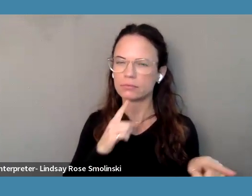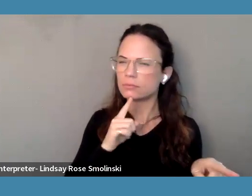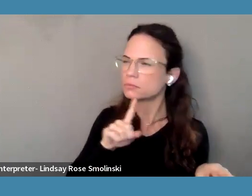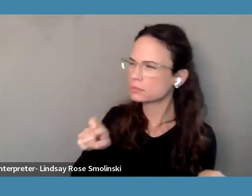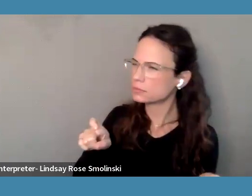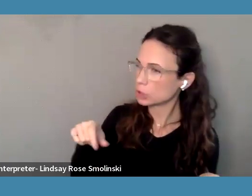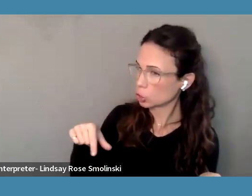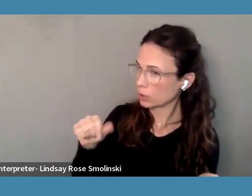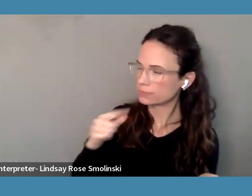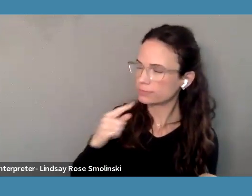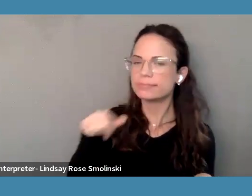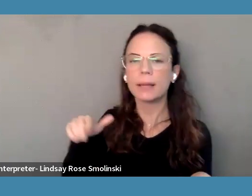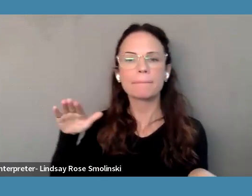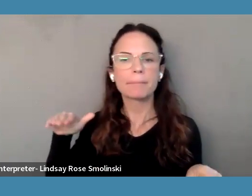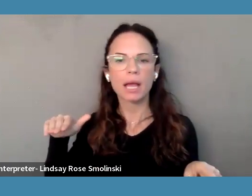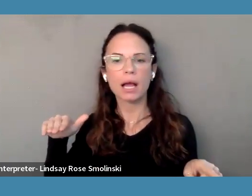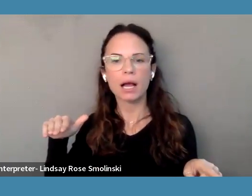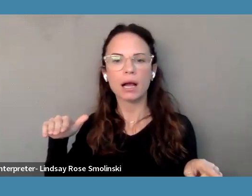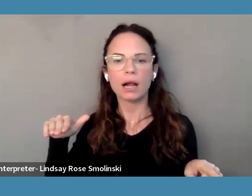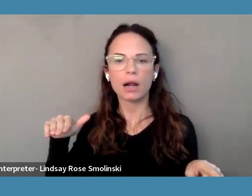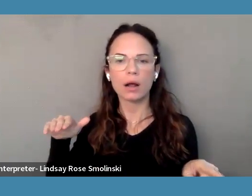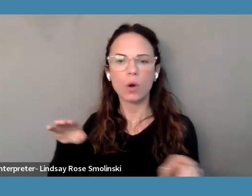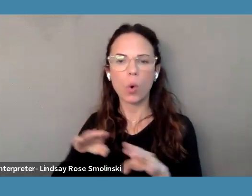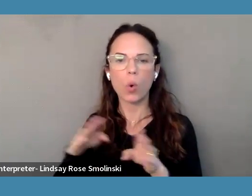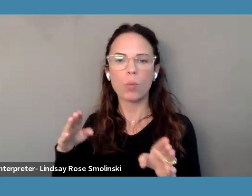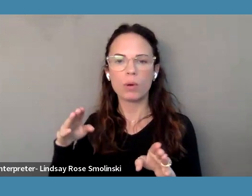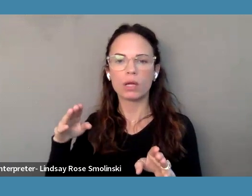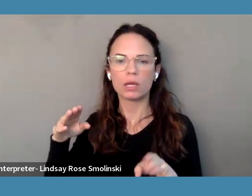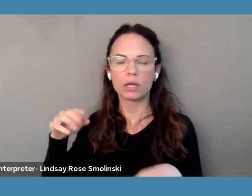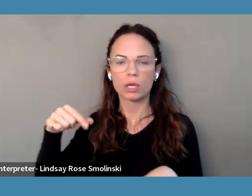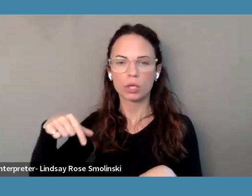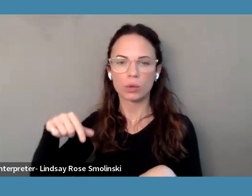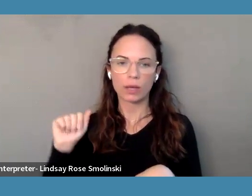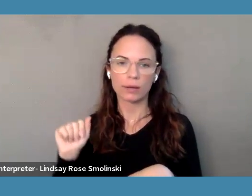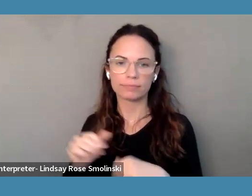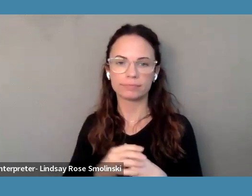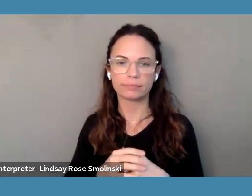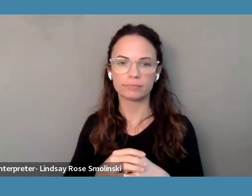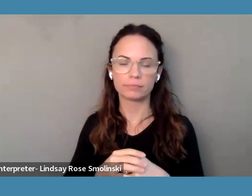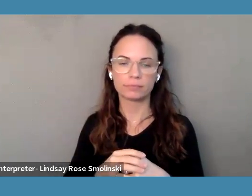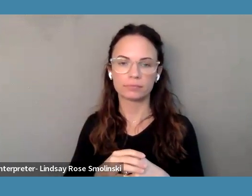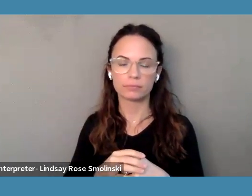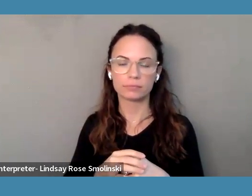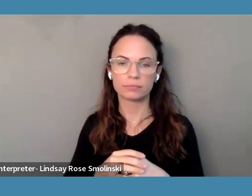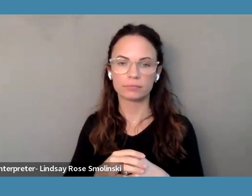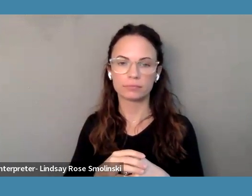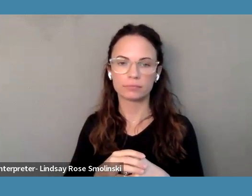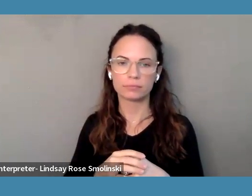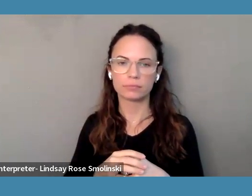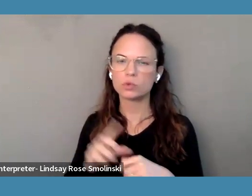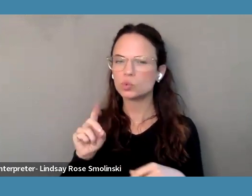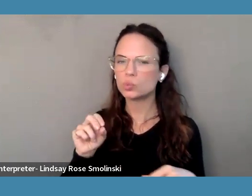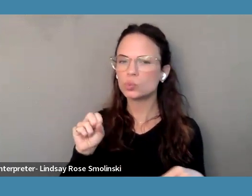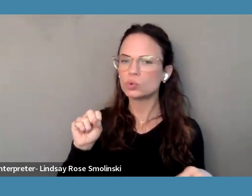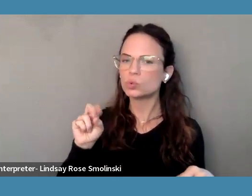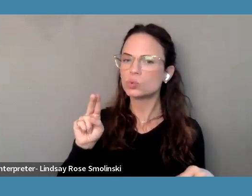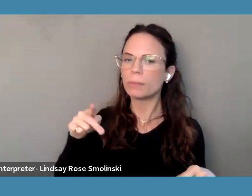[Maddie] Yes, it's at the bottom of the open Q&A questions. Okay, do subpoenas need to be done for witnesses?